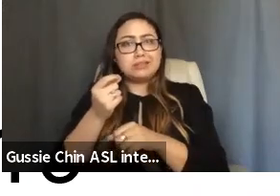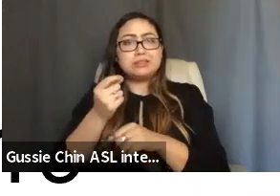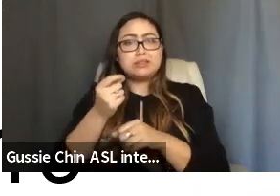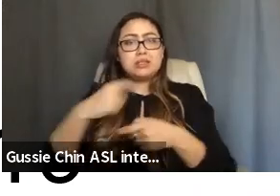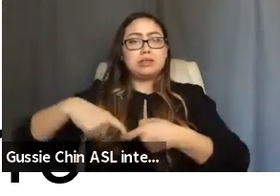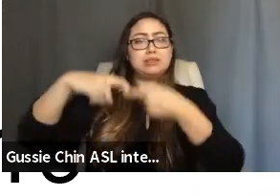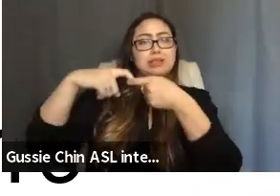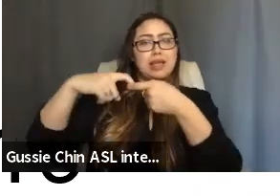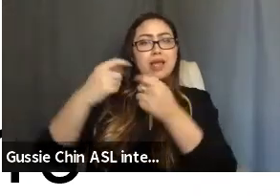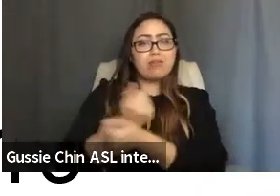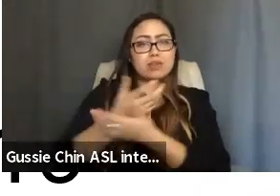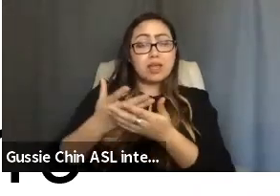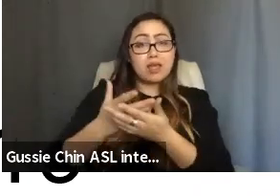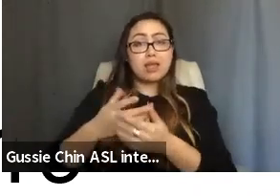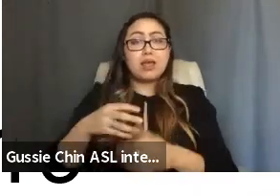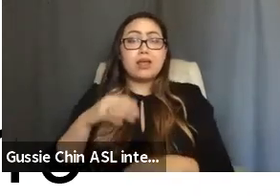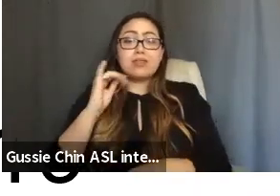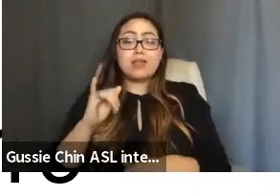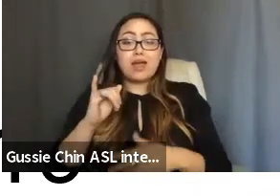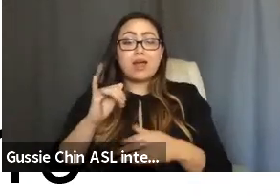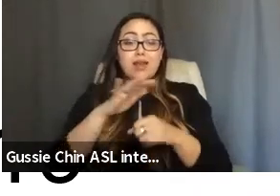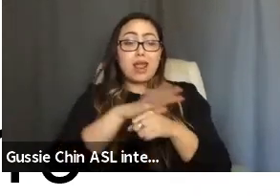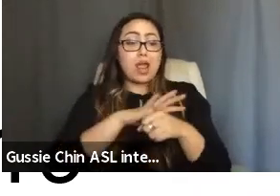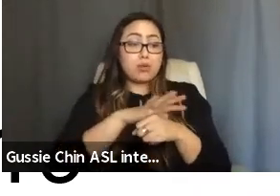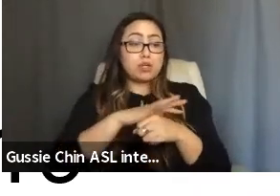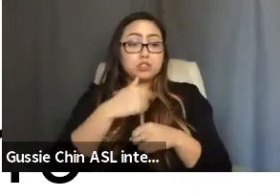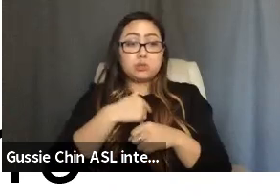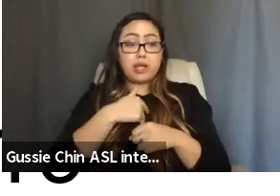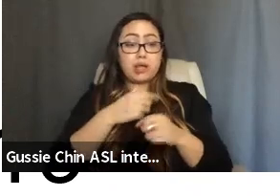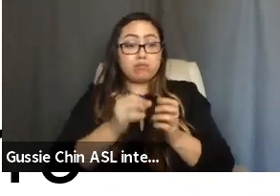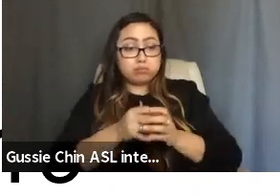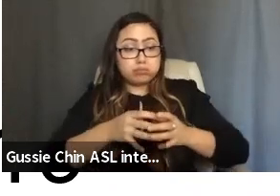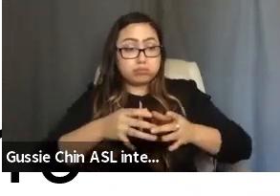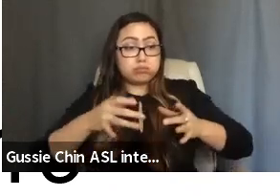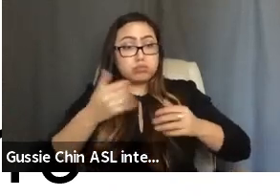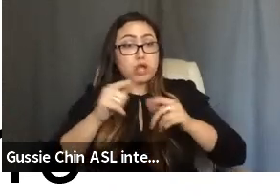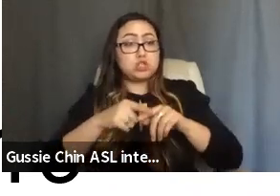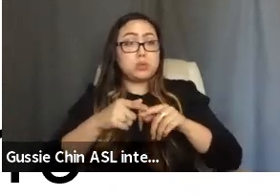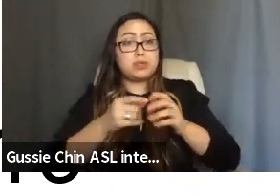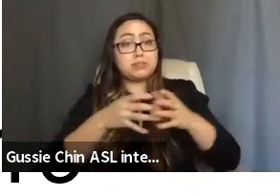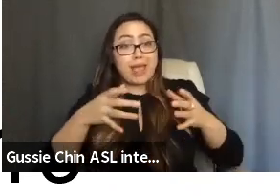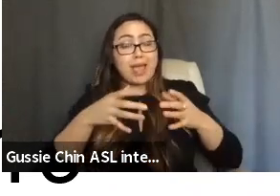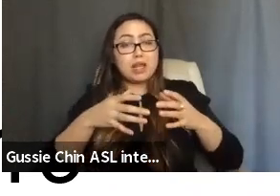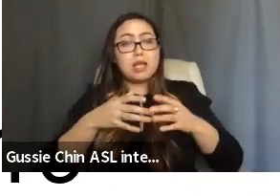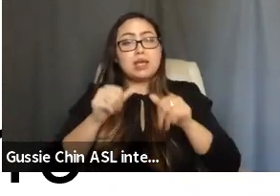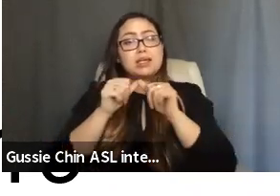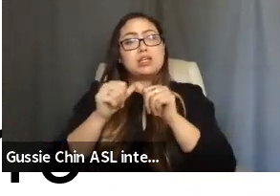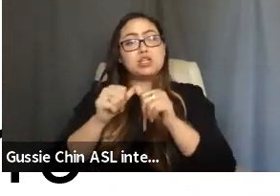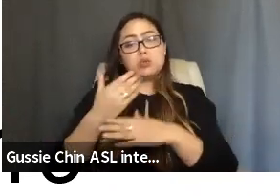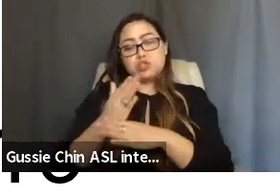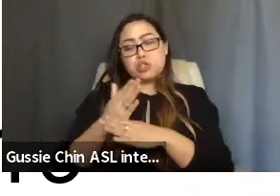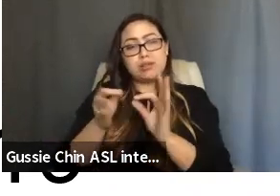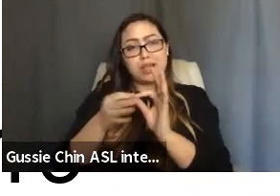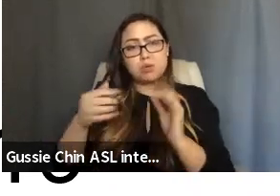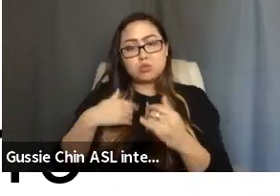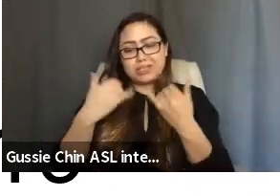we were growing in were continued shared language. We're trying to still build because COVID has been